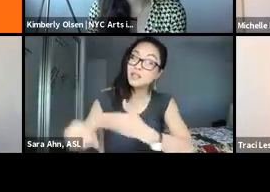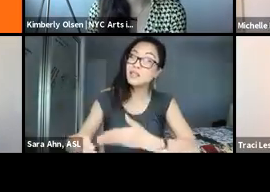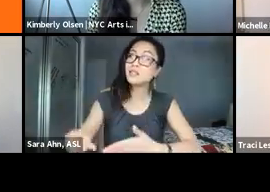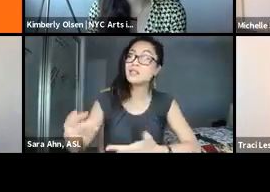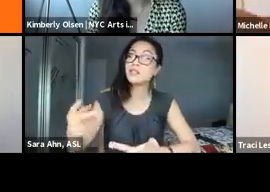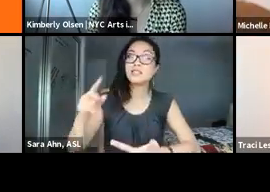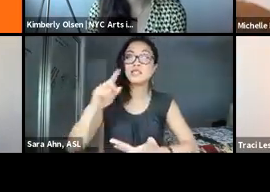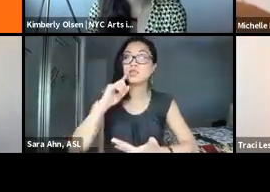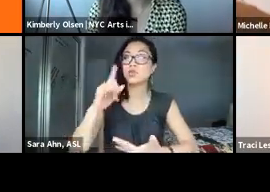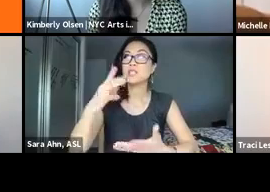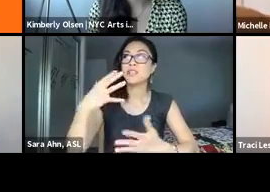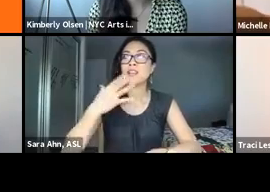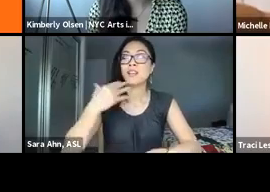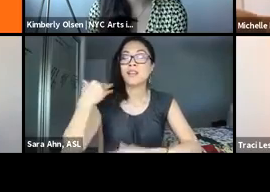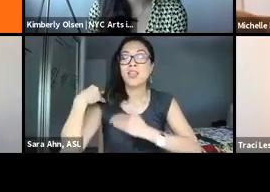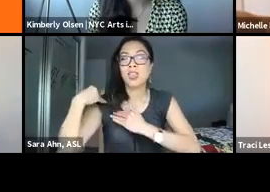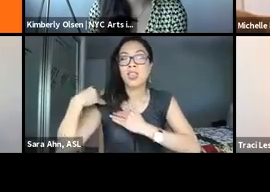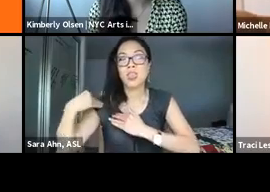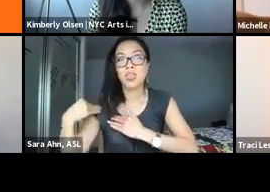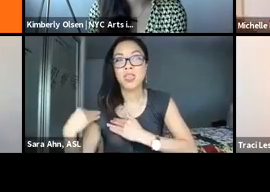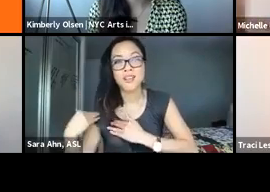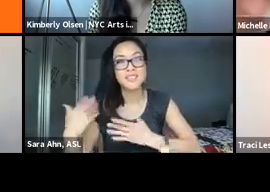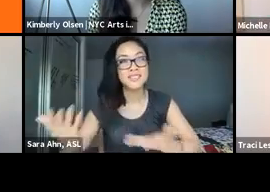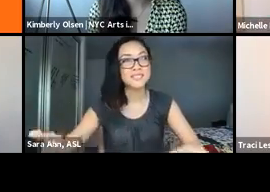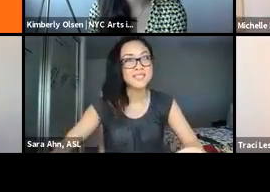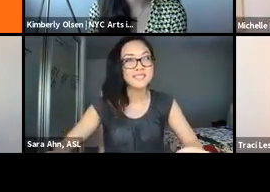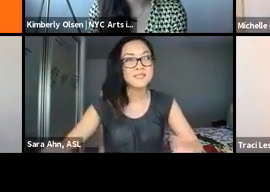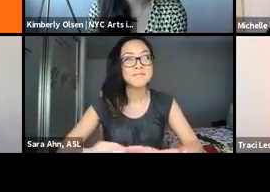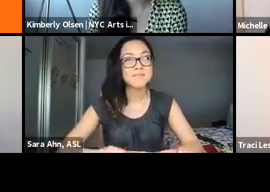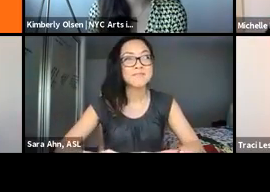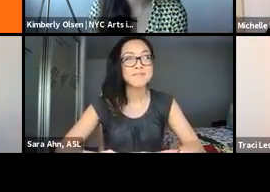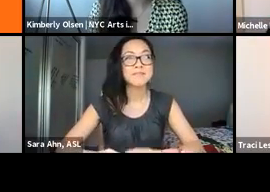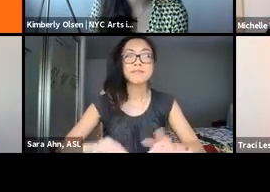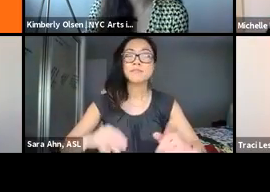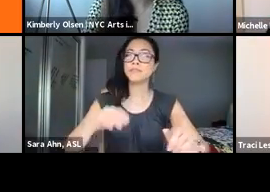of all of our communities, even people who aren't in the dance classes, even the people